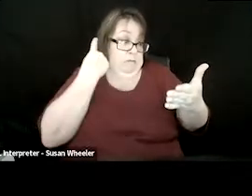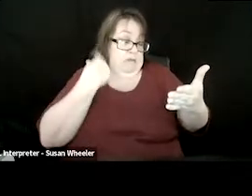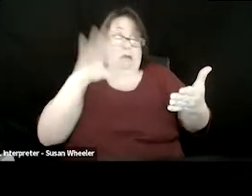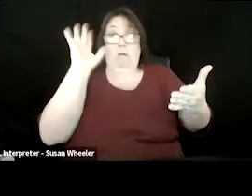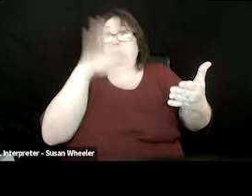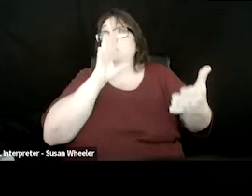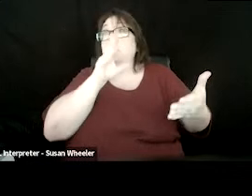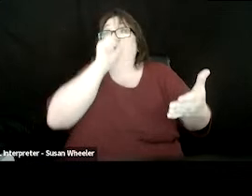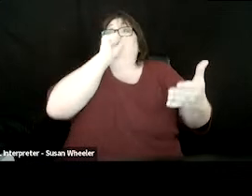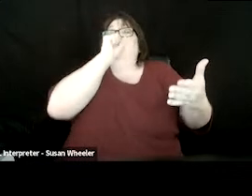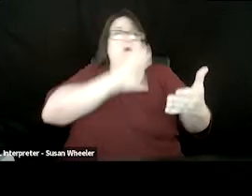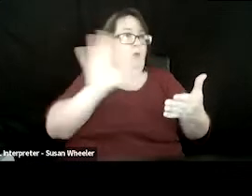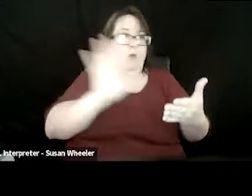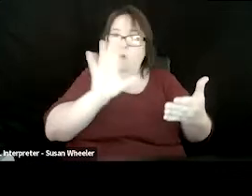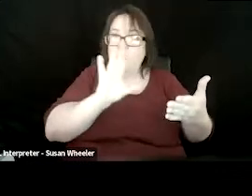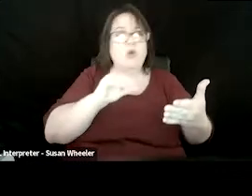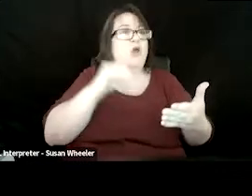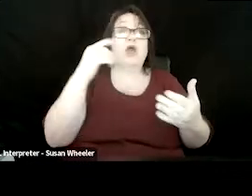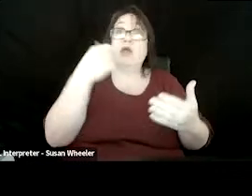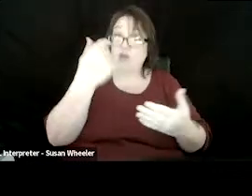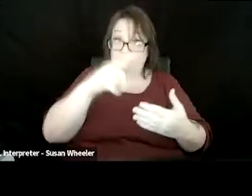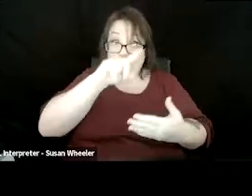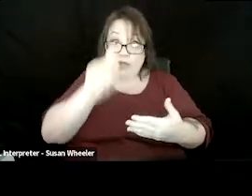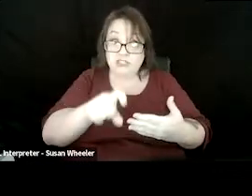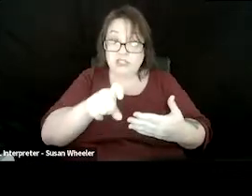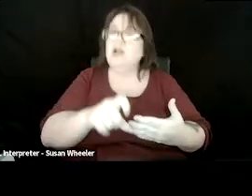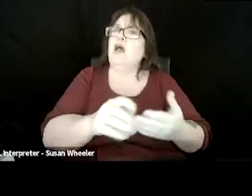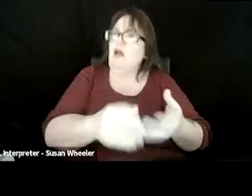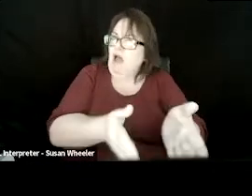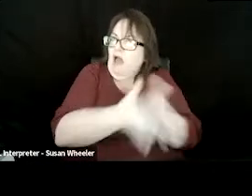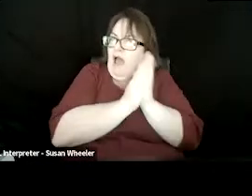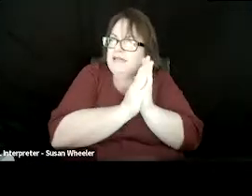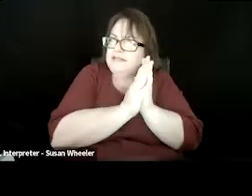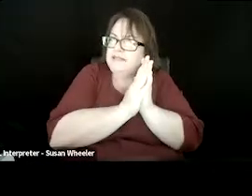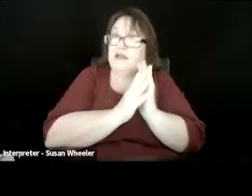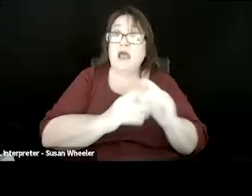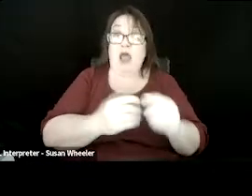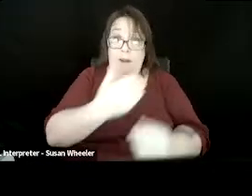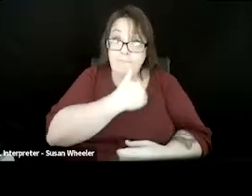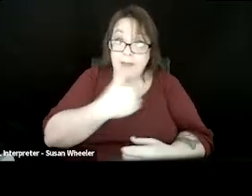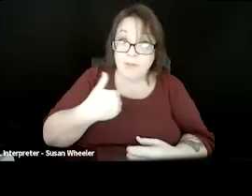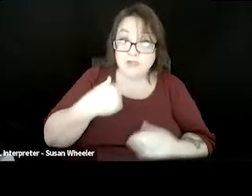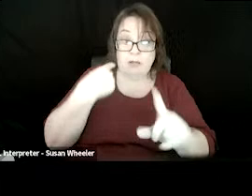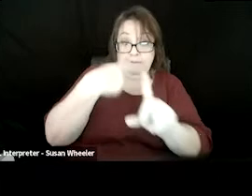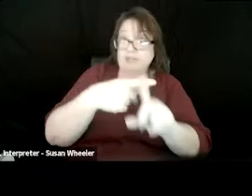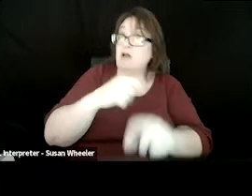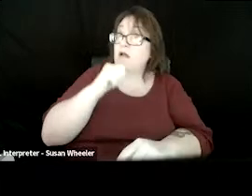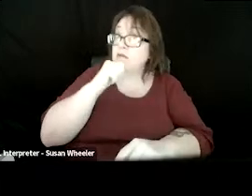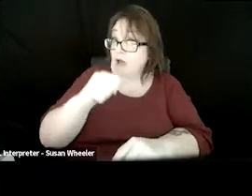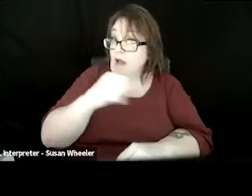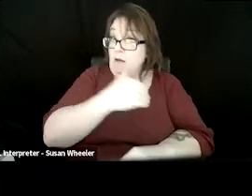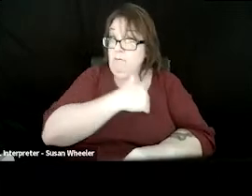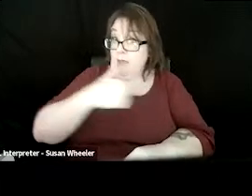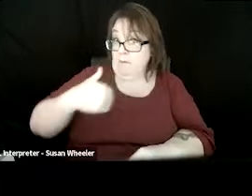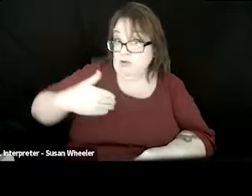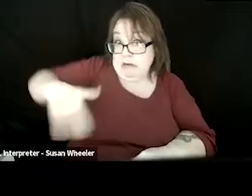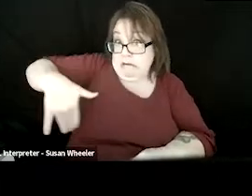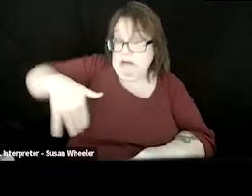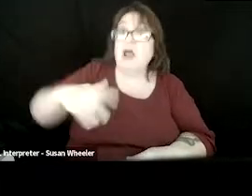and SAG-AFTRA is available to our members and even our non-members who work in the industry who need help.